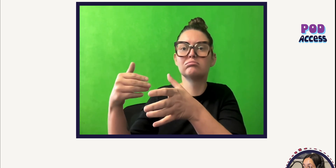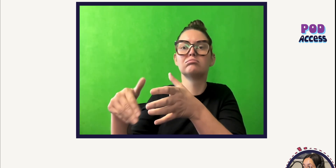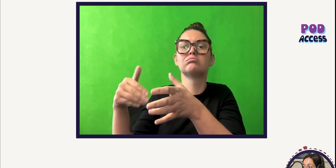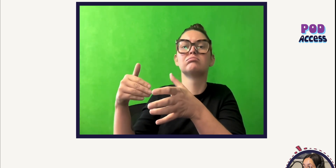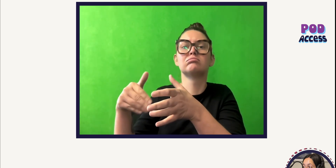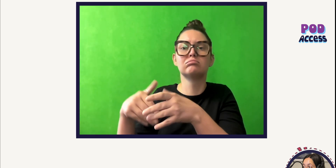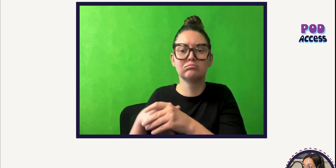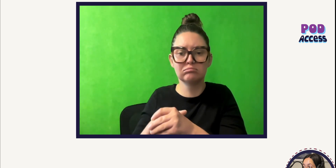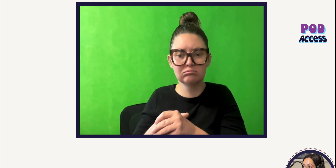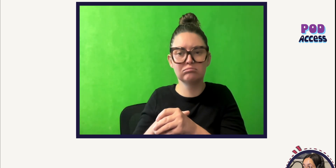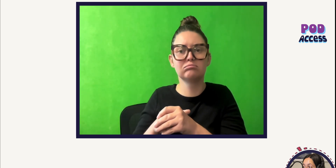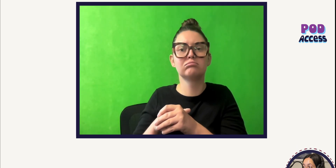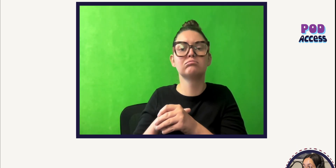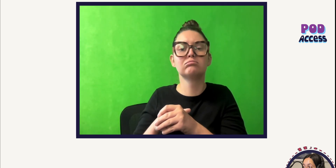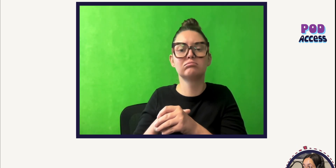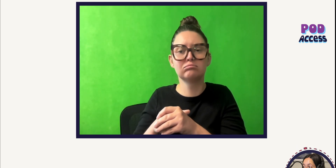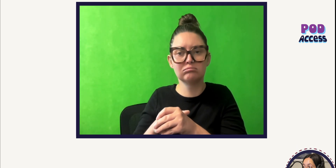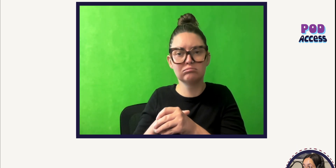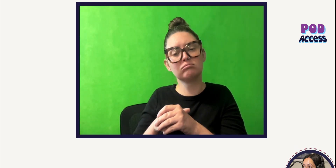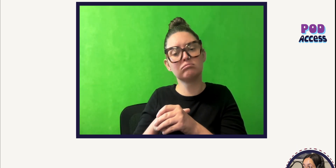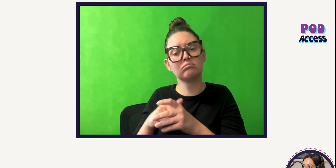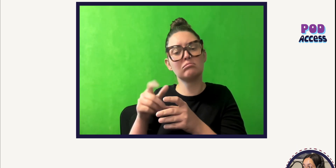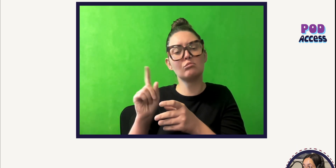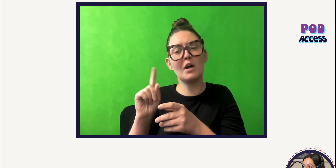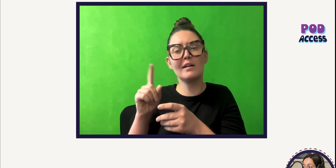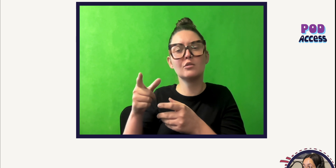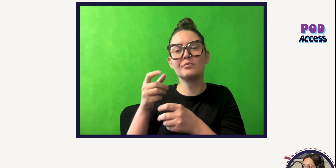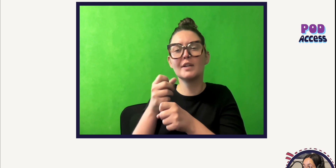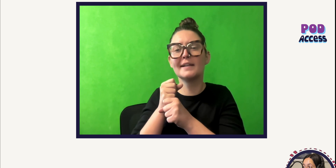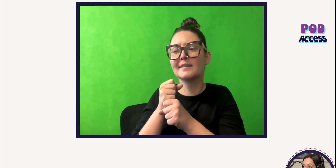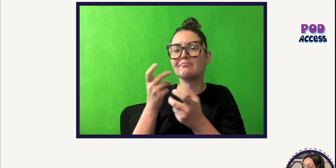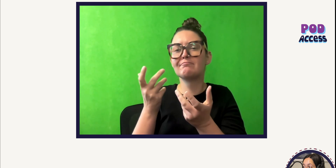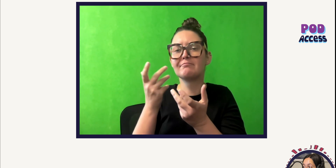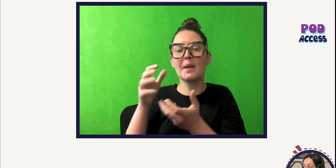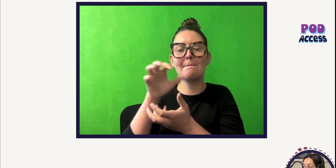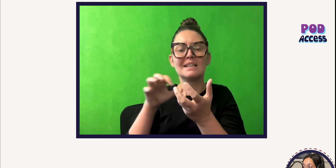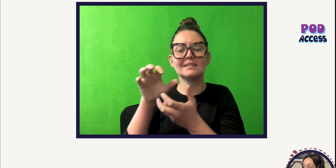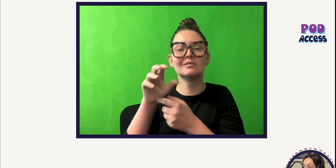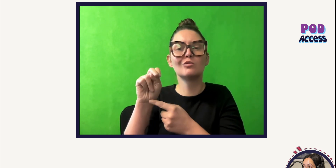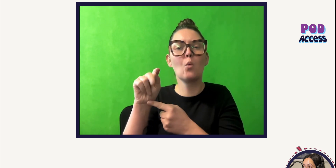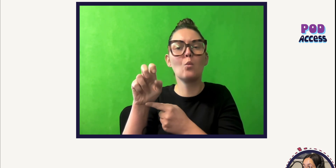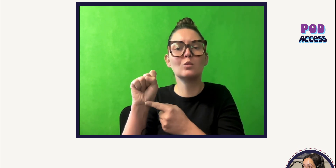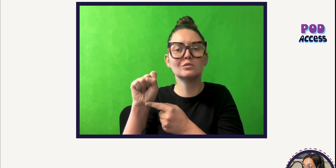where you get a mix of email notes from listeners,